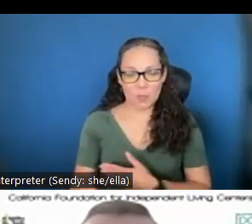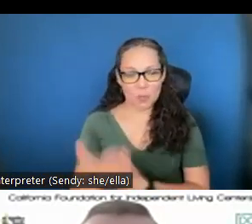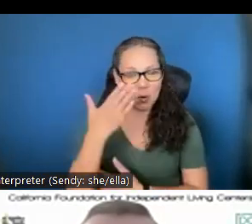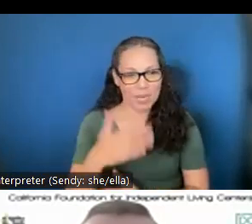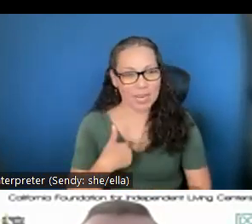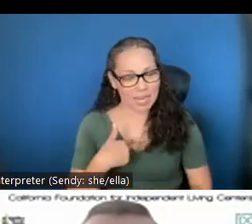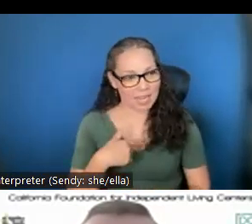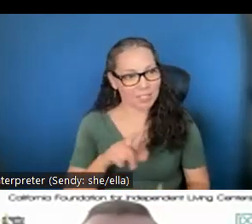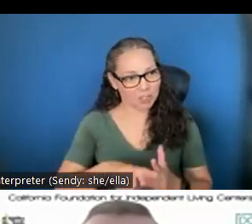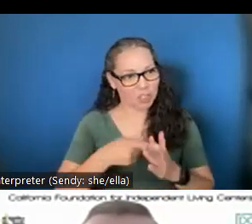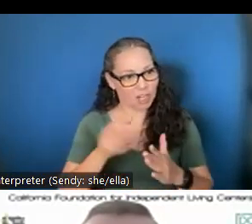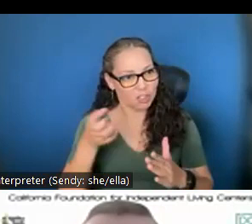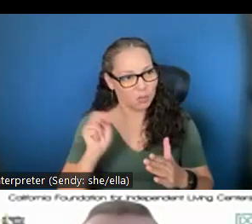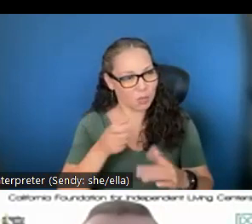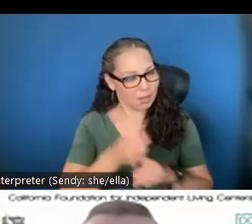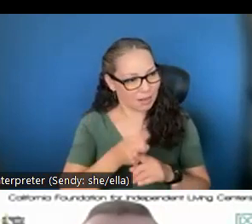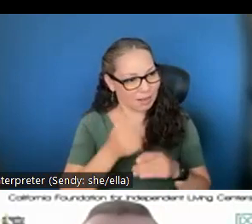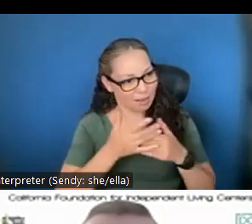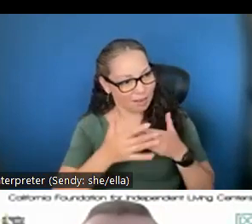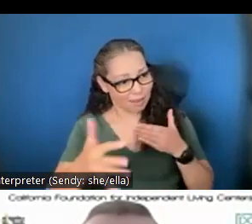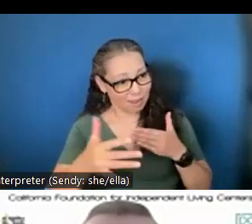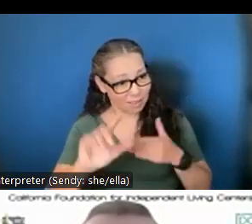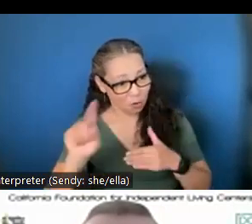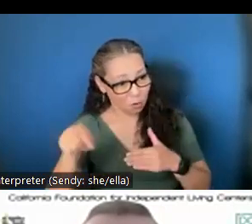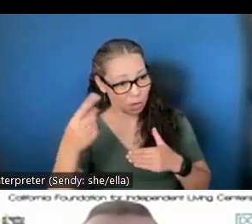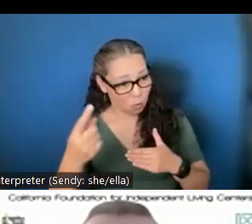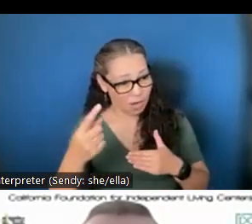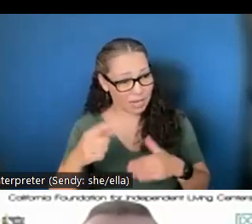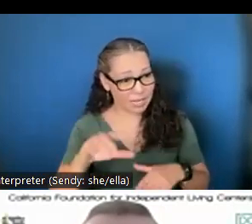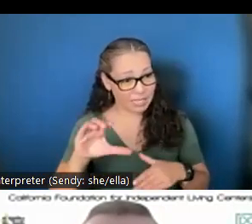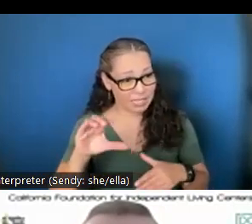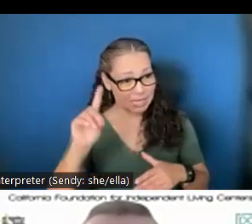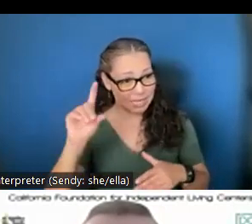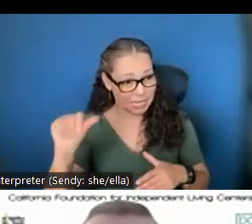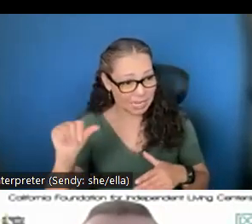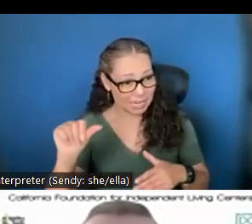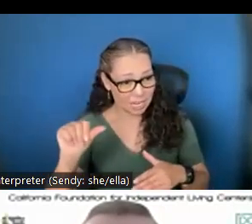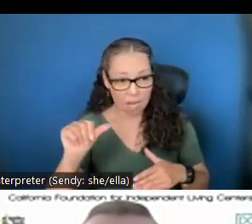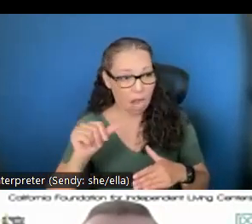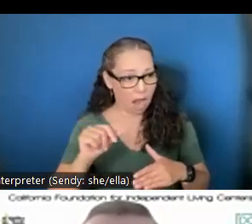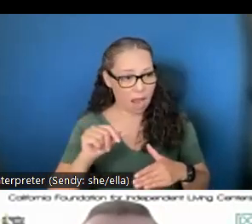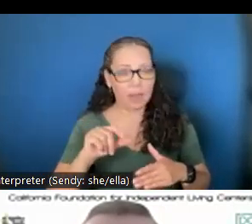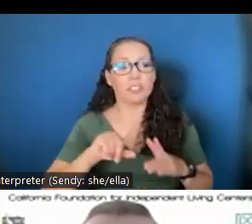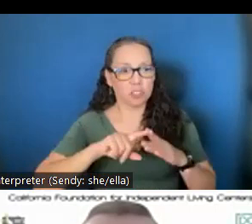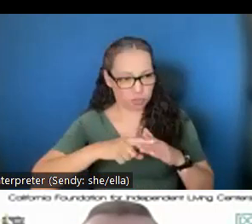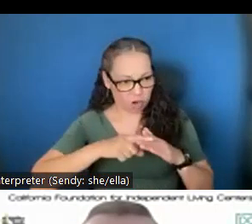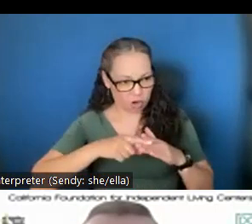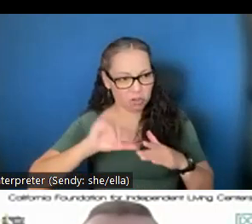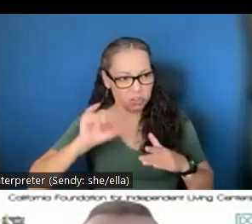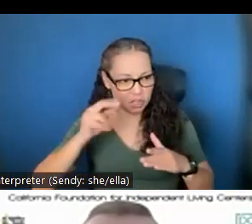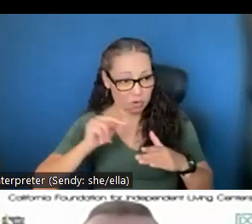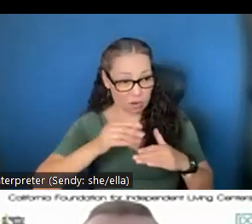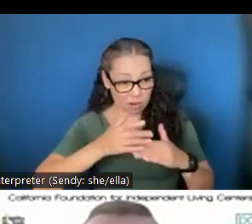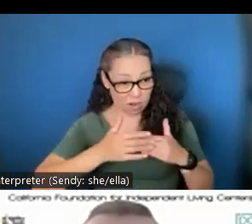is that the only one that is at CDA starting in allar that we can yeah be at the CDA office okay